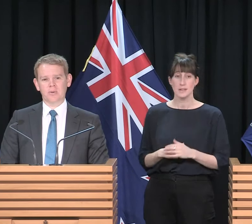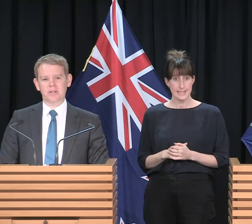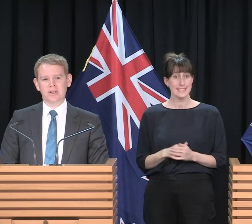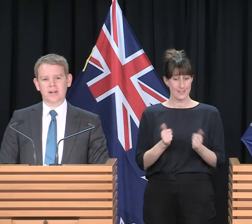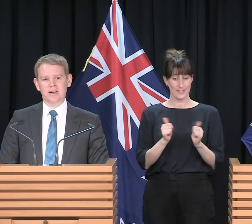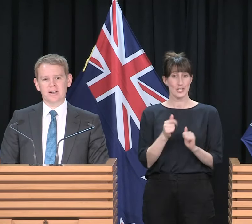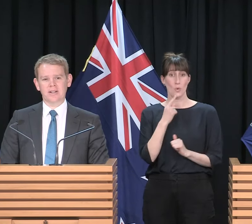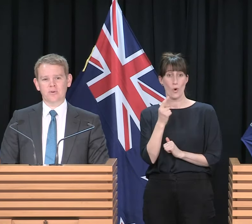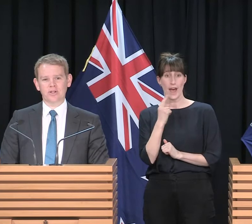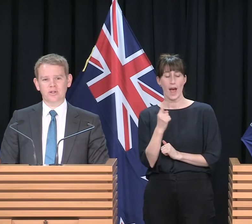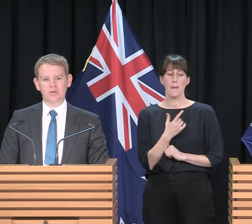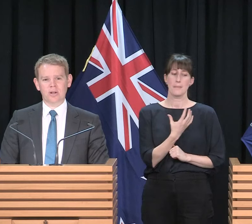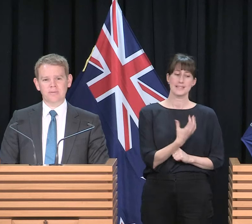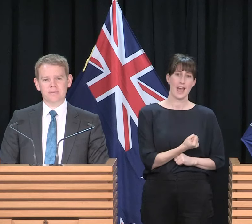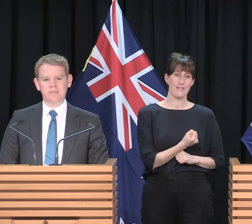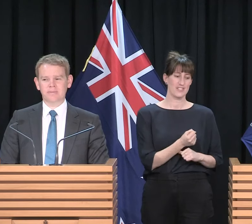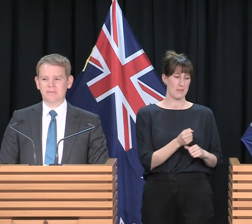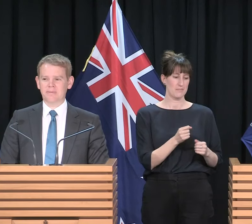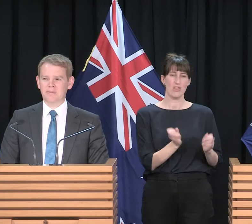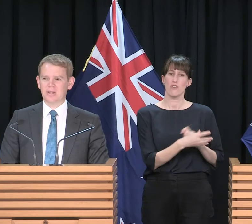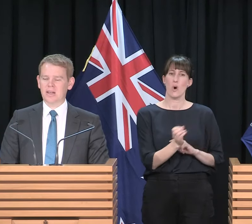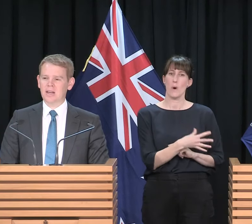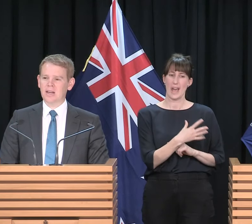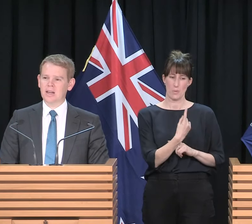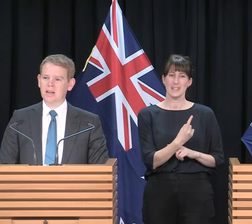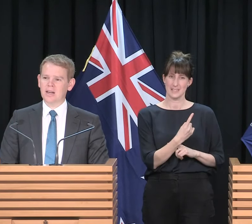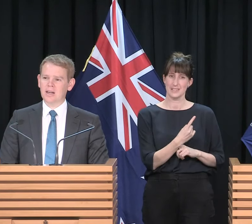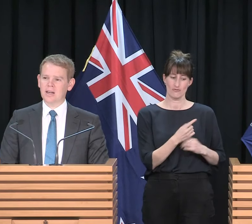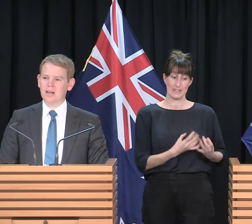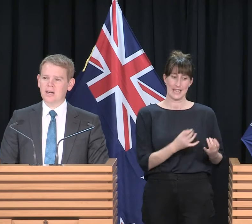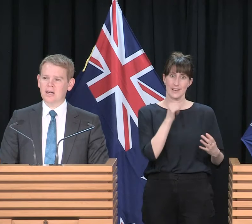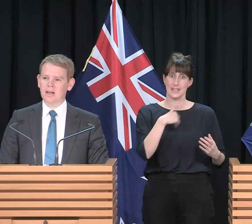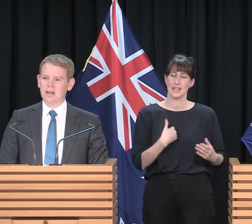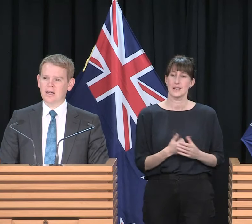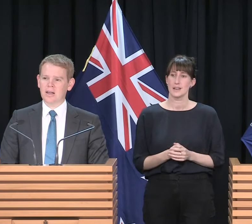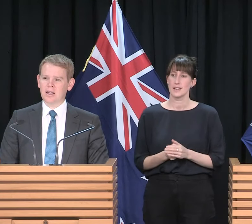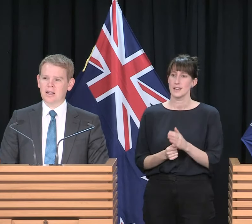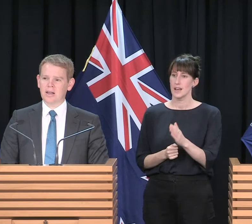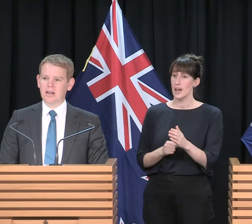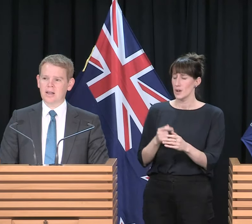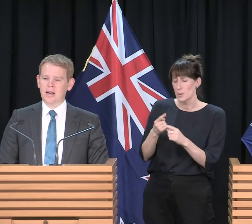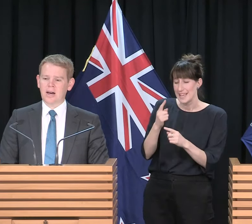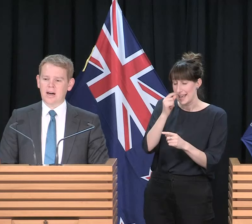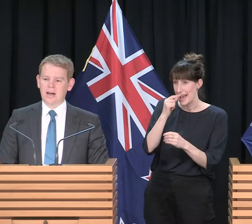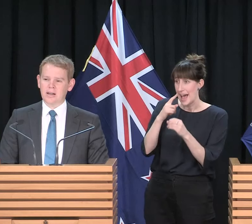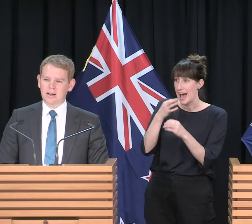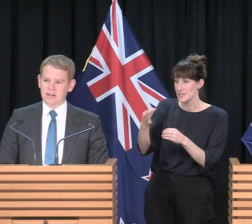encouraging people to use them in public places, where the physical distancing, the